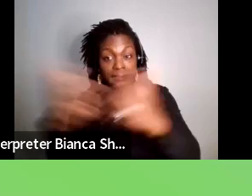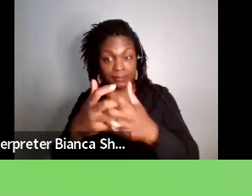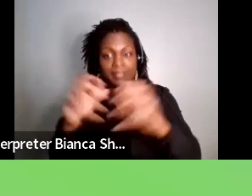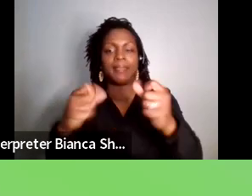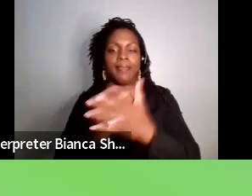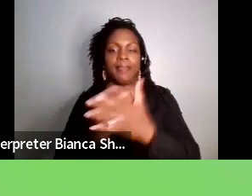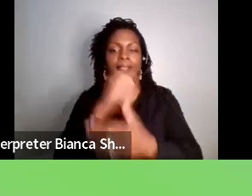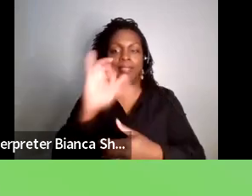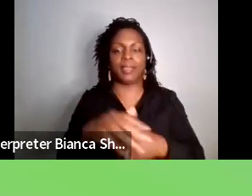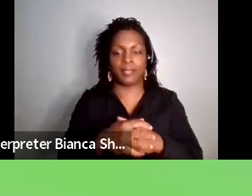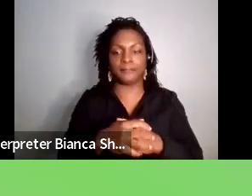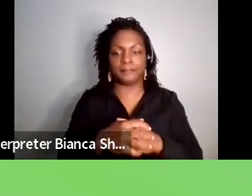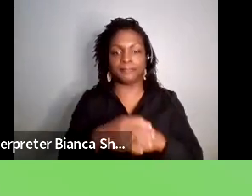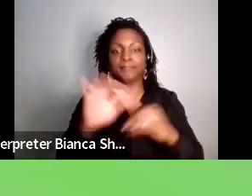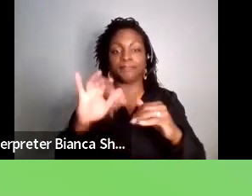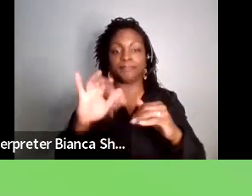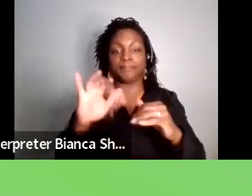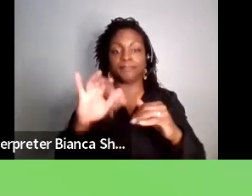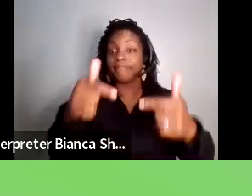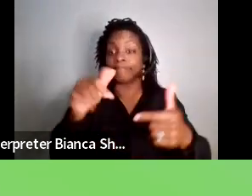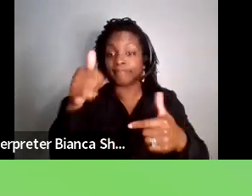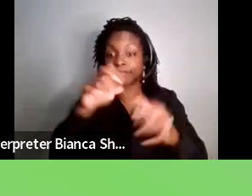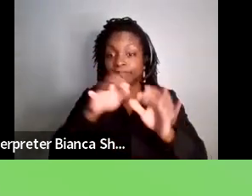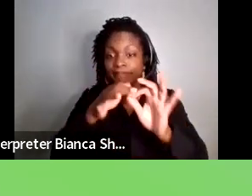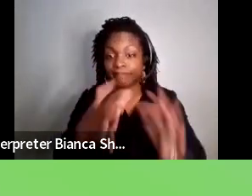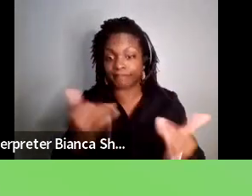Going through a use Leadership Forum into partners.